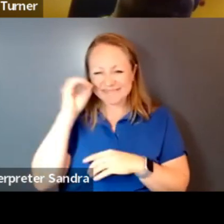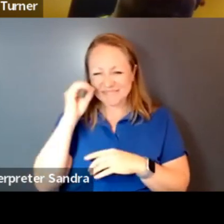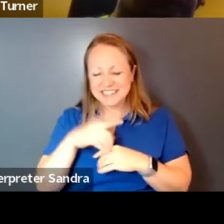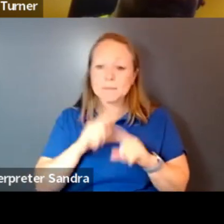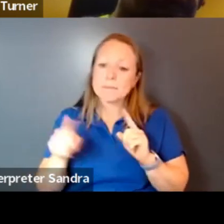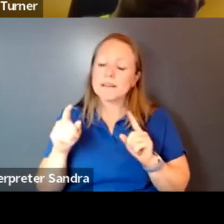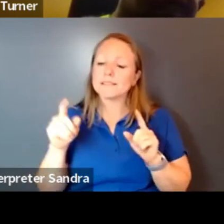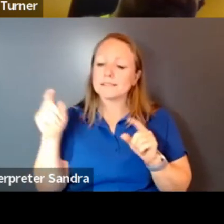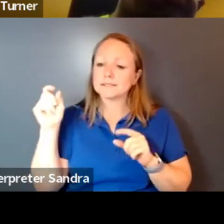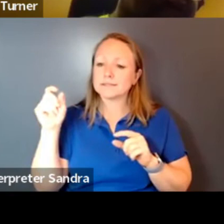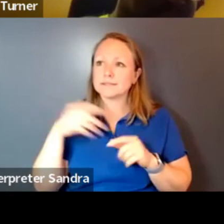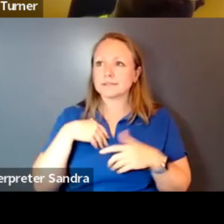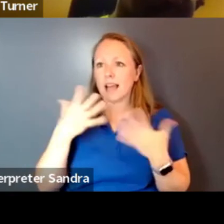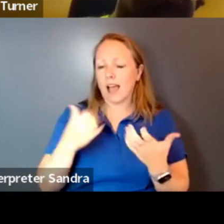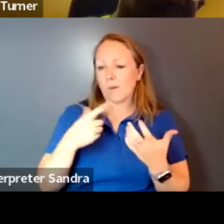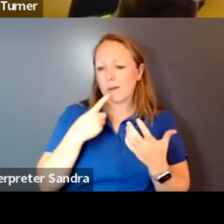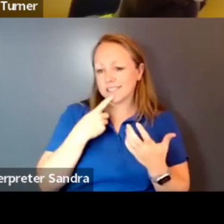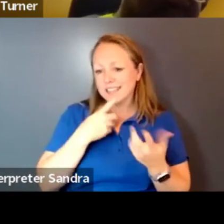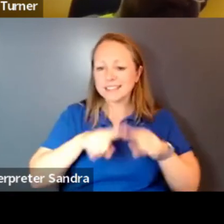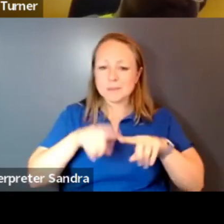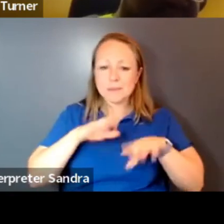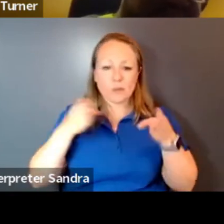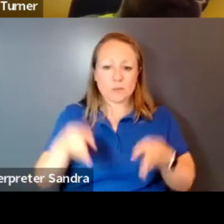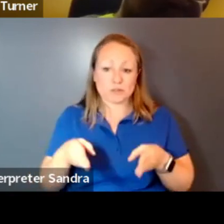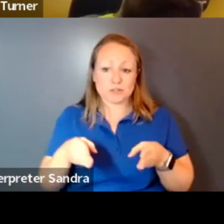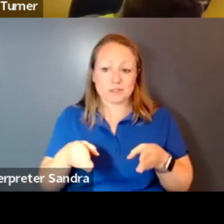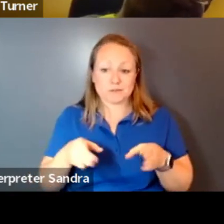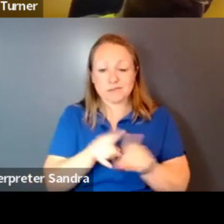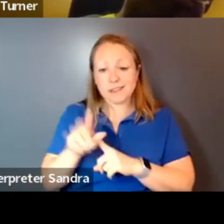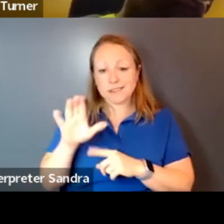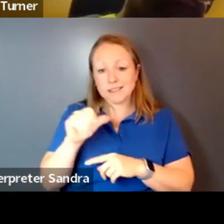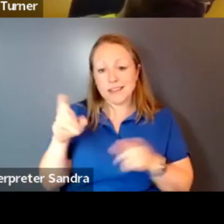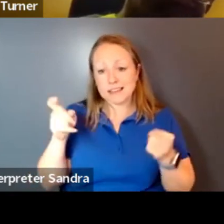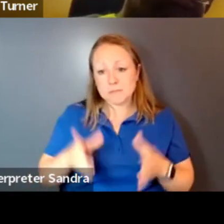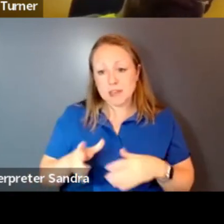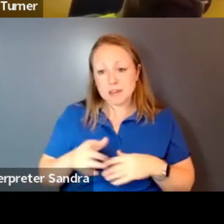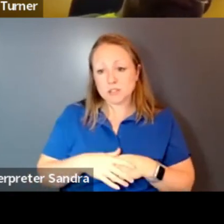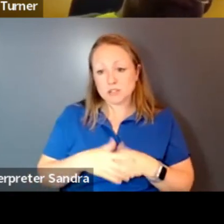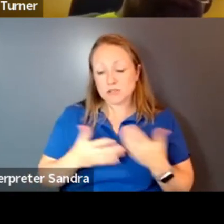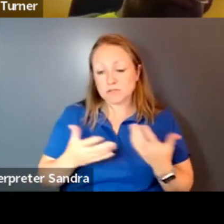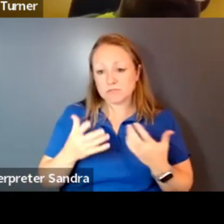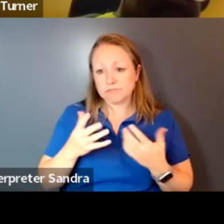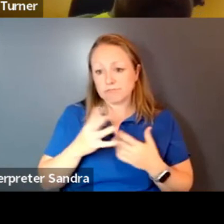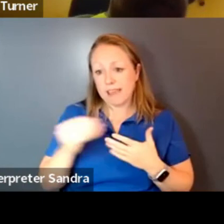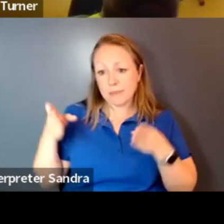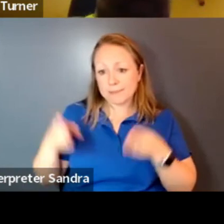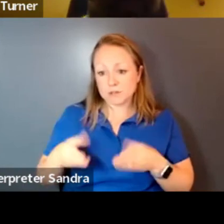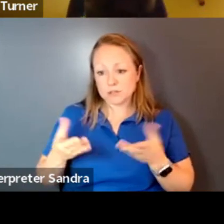just point out, right, I guess it depends on the person, as a case manager kind of made up percent. As Nate kind of pointed